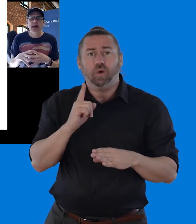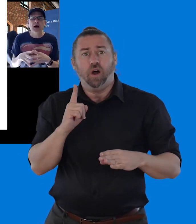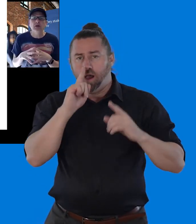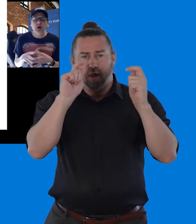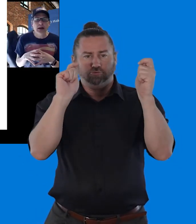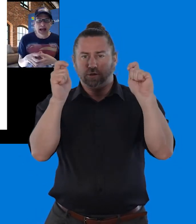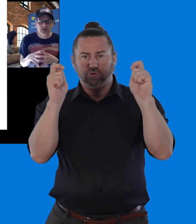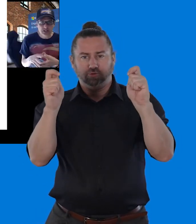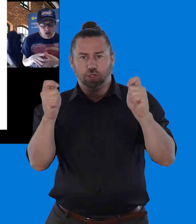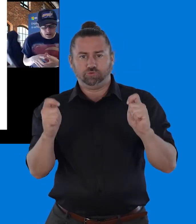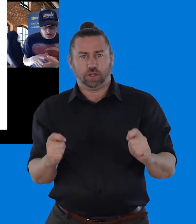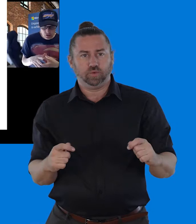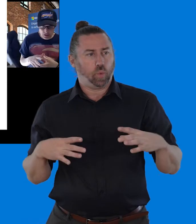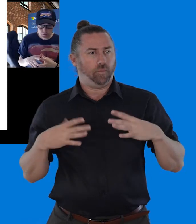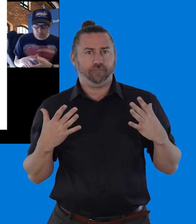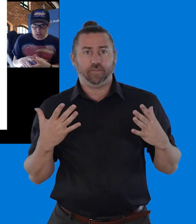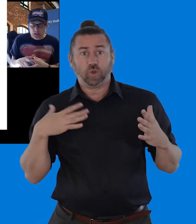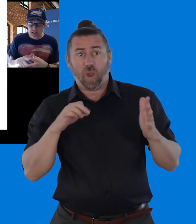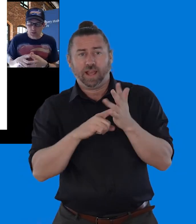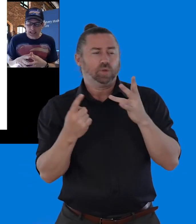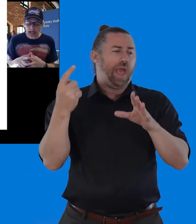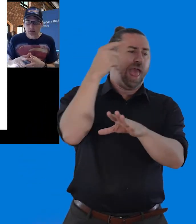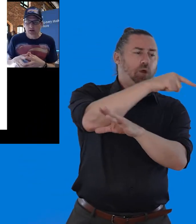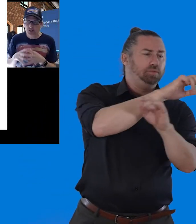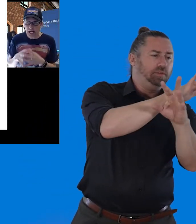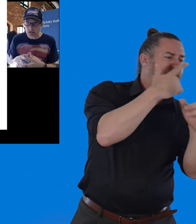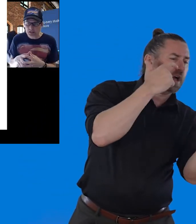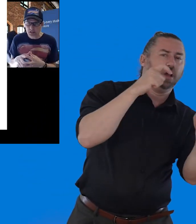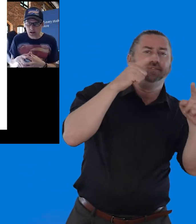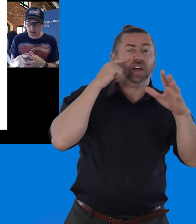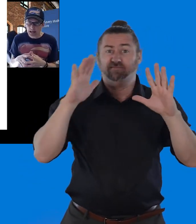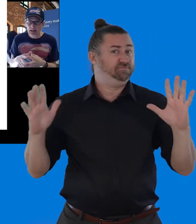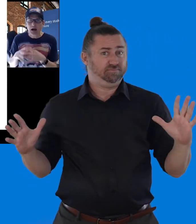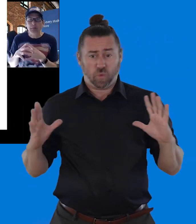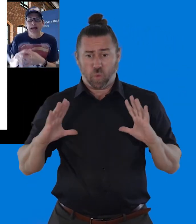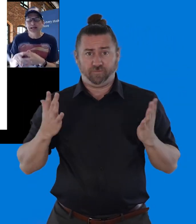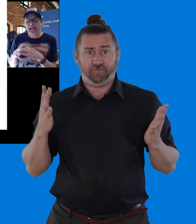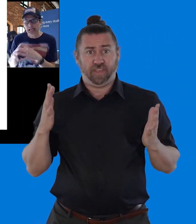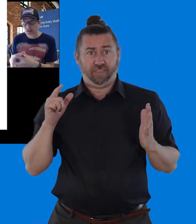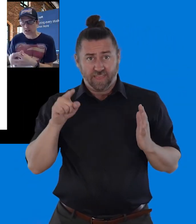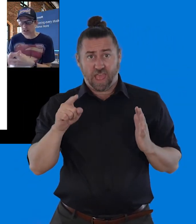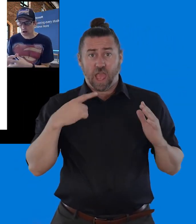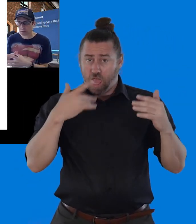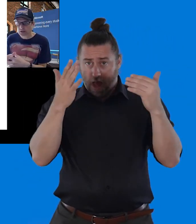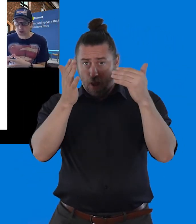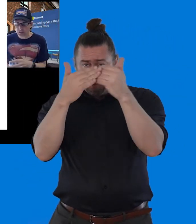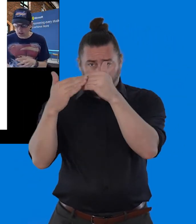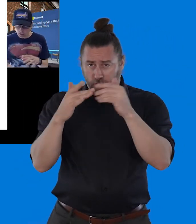without going outside of the document. So again, the changes that I make are made inside the document.